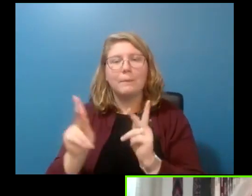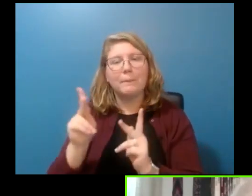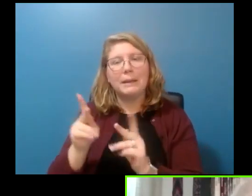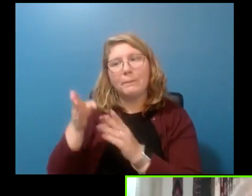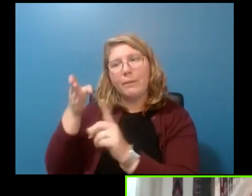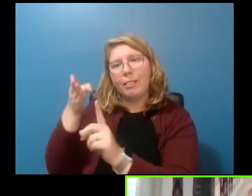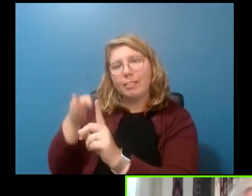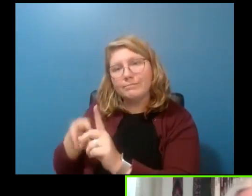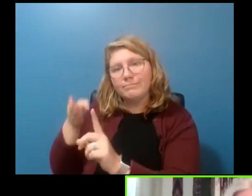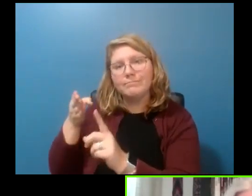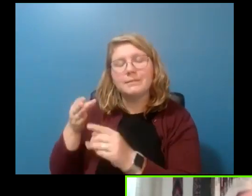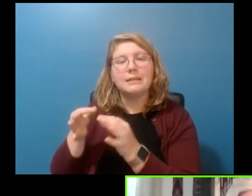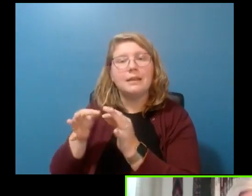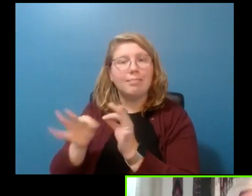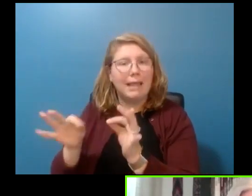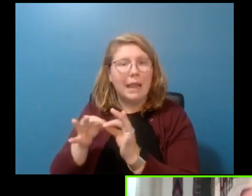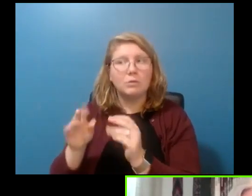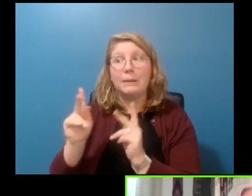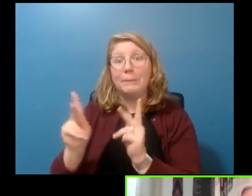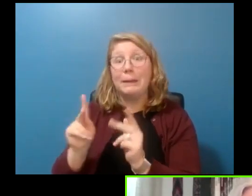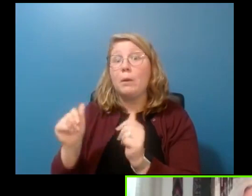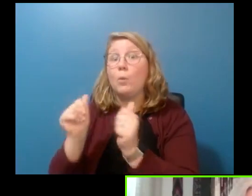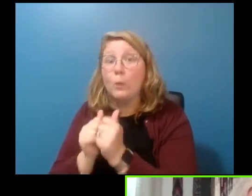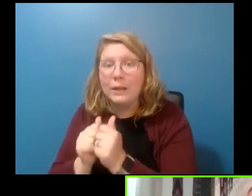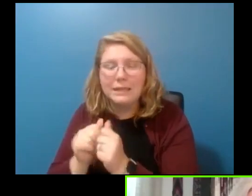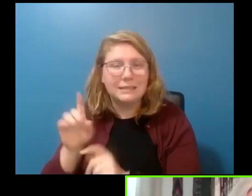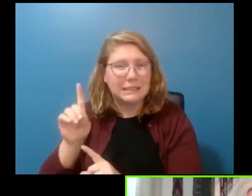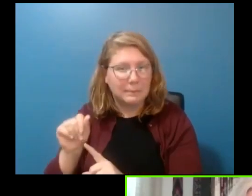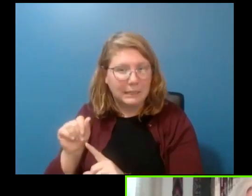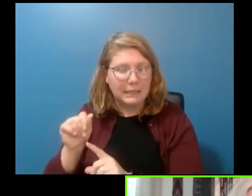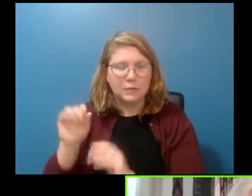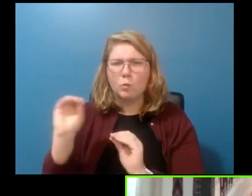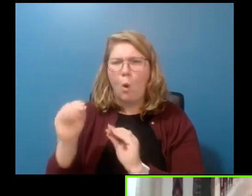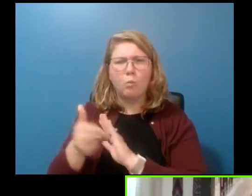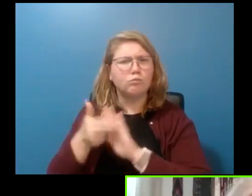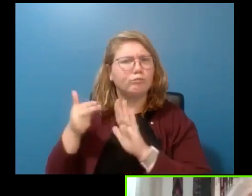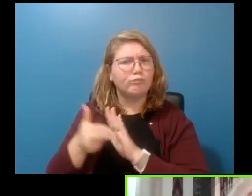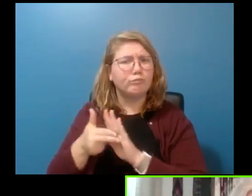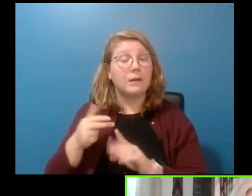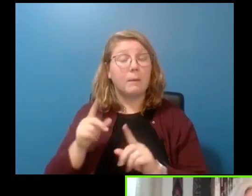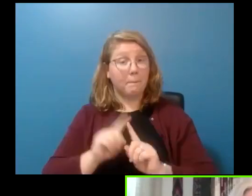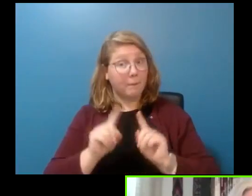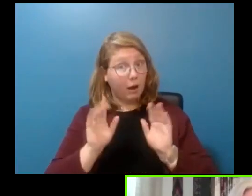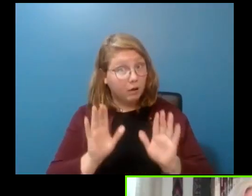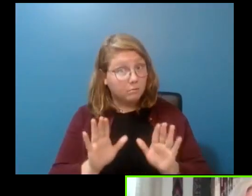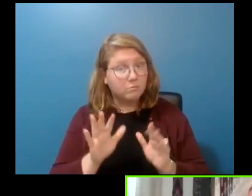they share they are struggling, will that mean they'll lose their job?